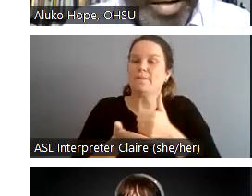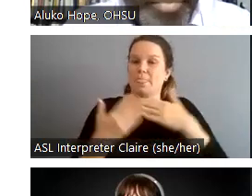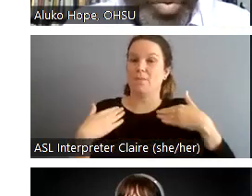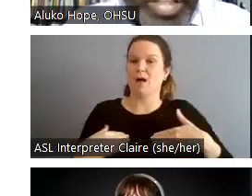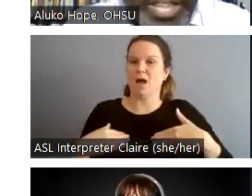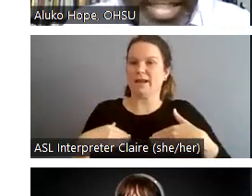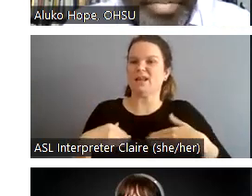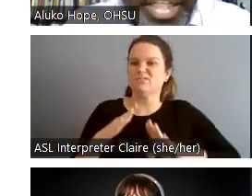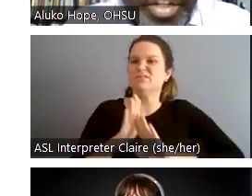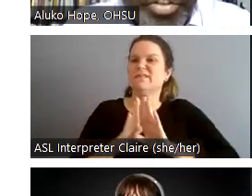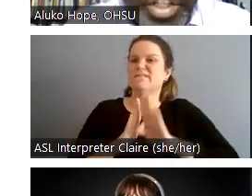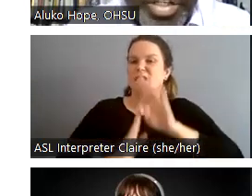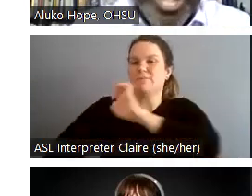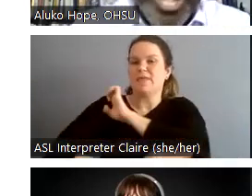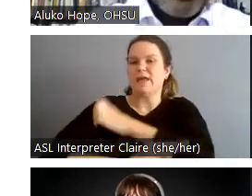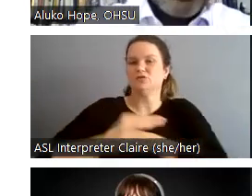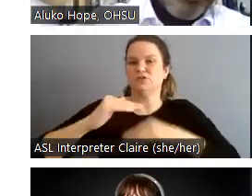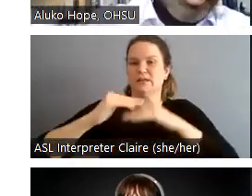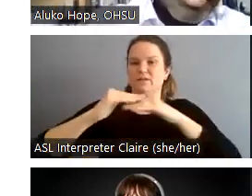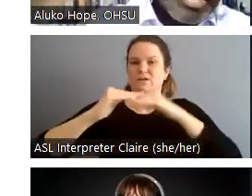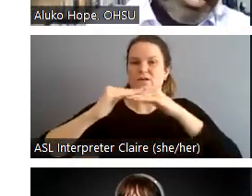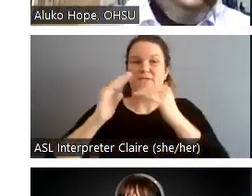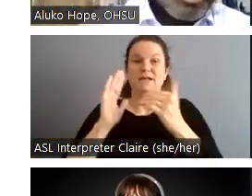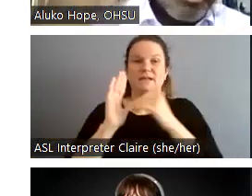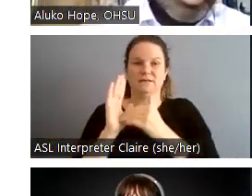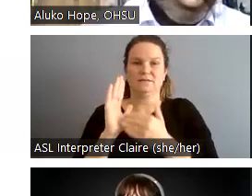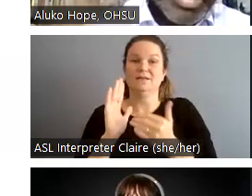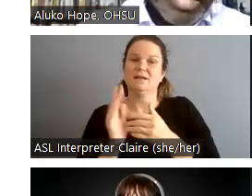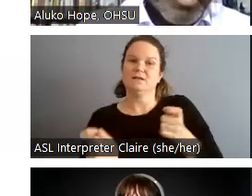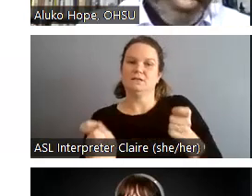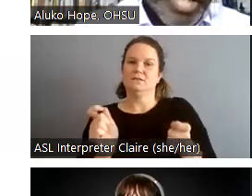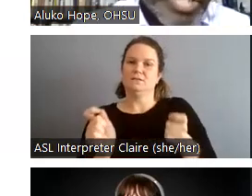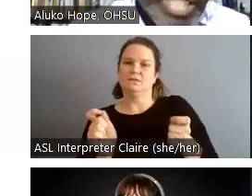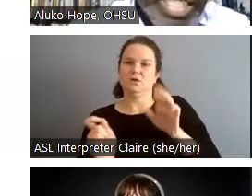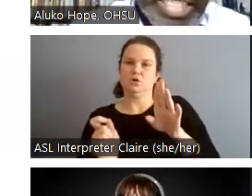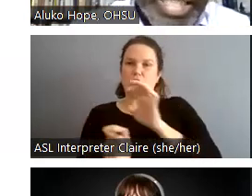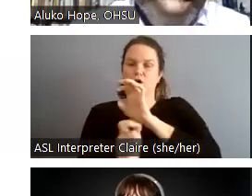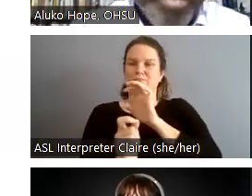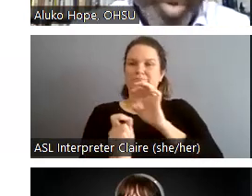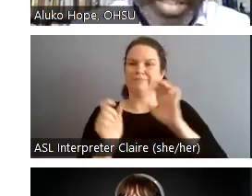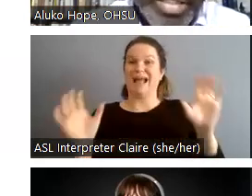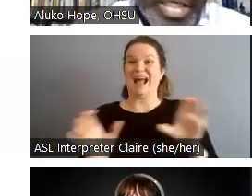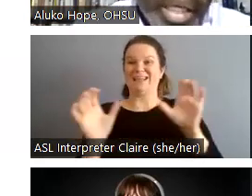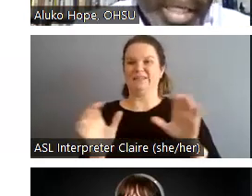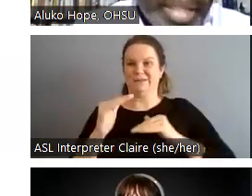that comes with physical activity titration based on the person's, based on our ability to assess what their energy